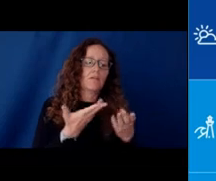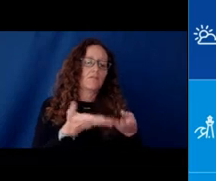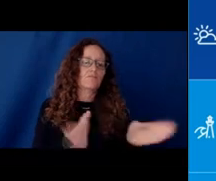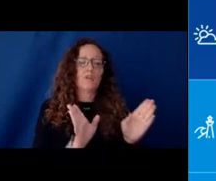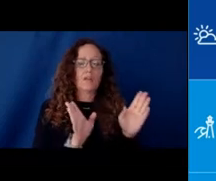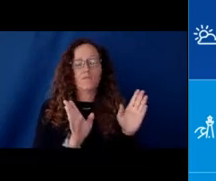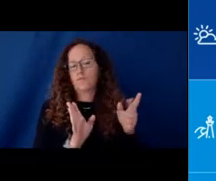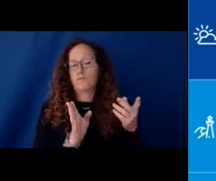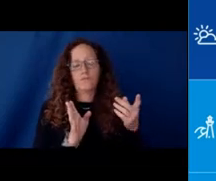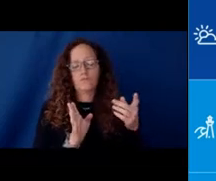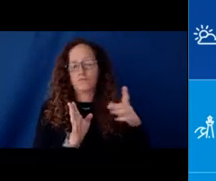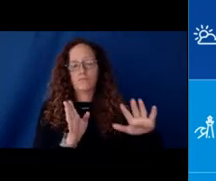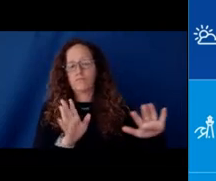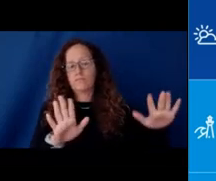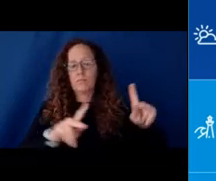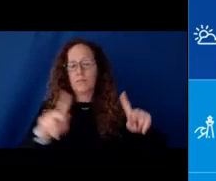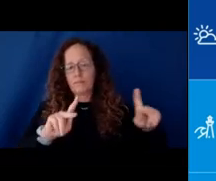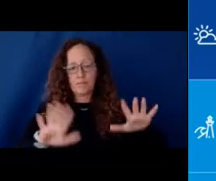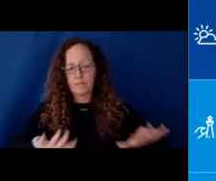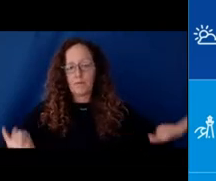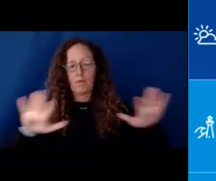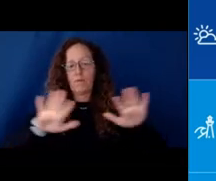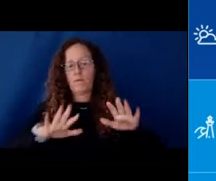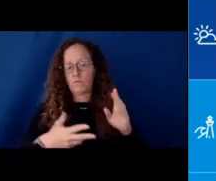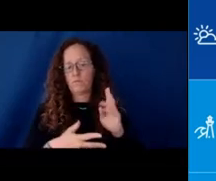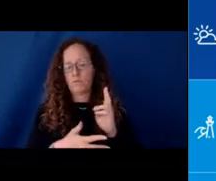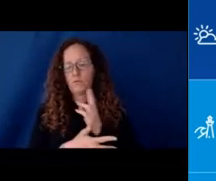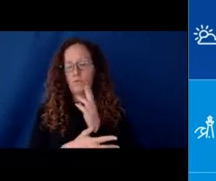for heat. All of these tools should help inform how to prepare for heat